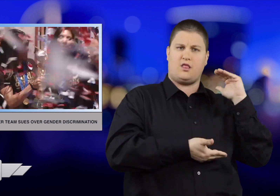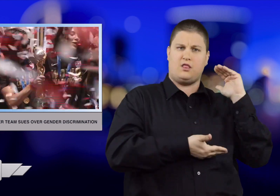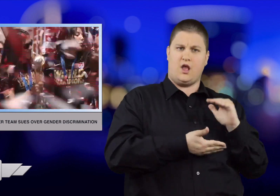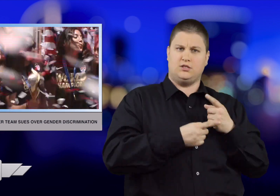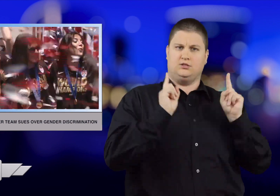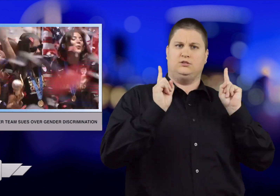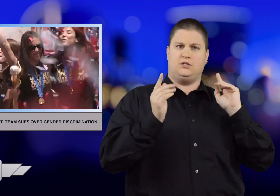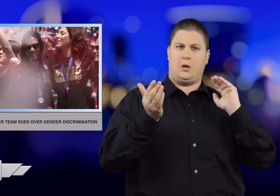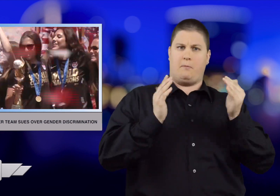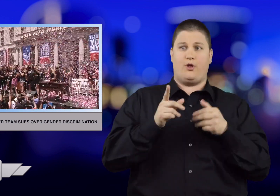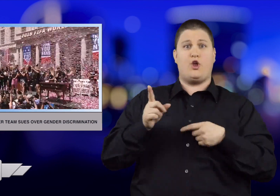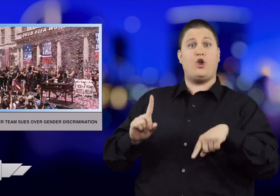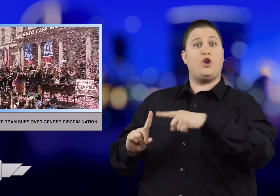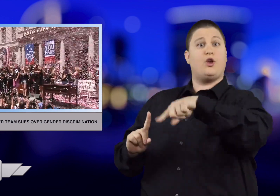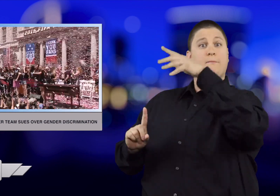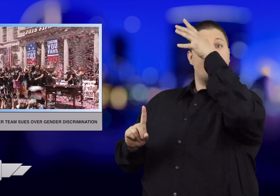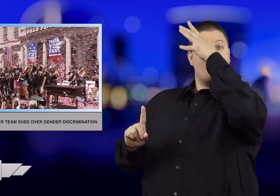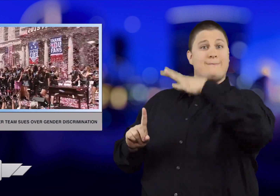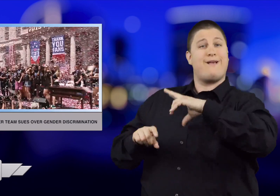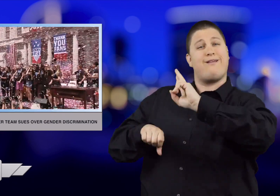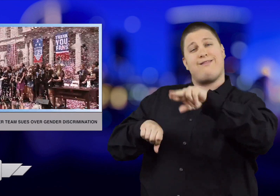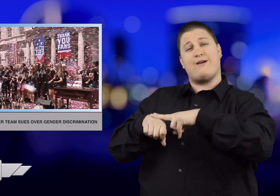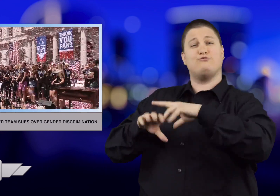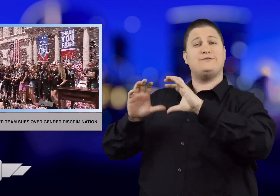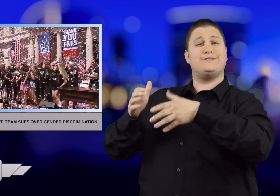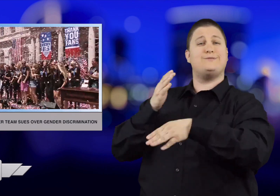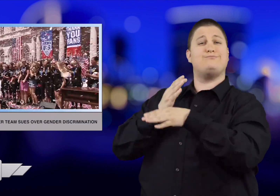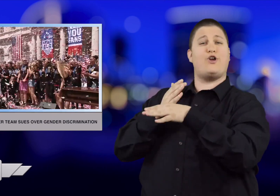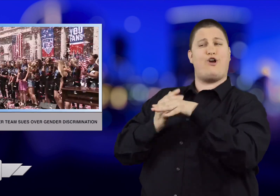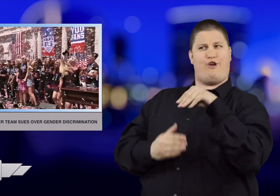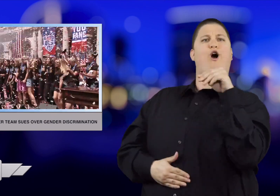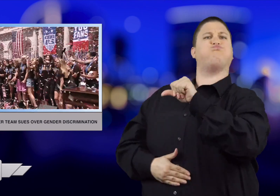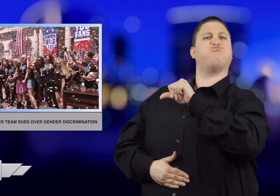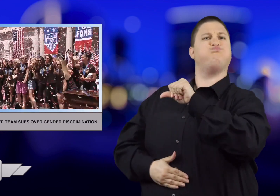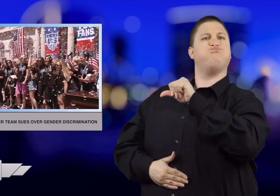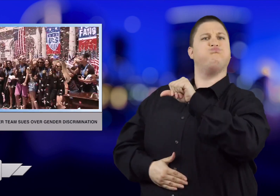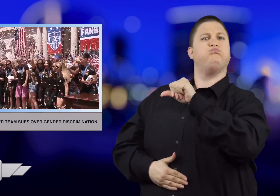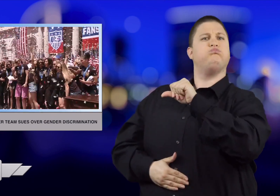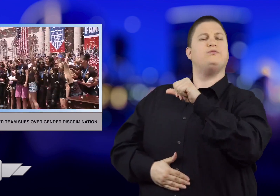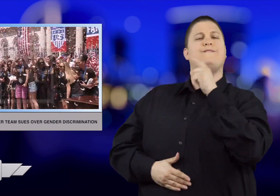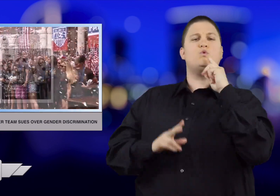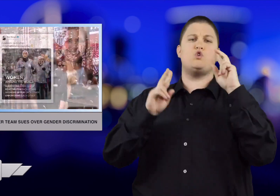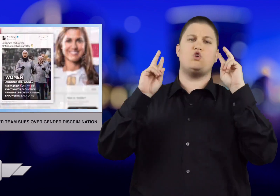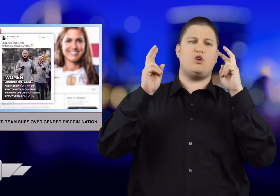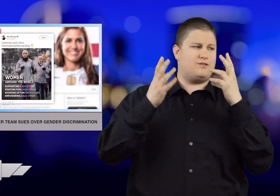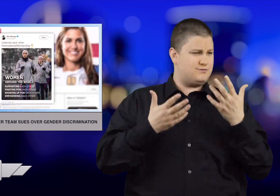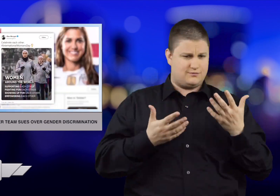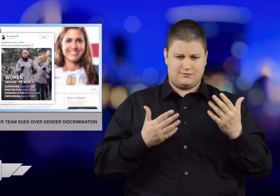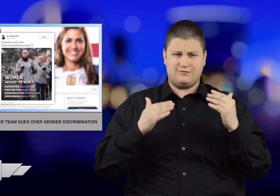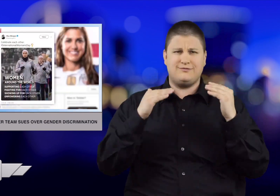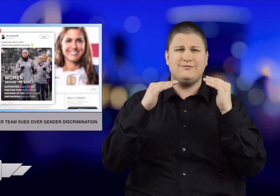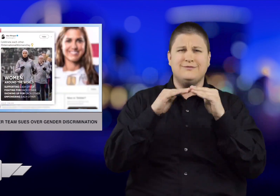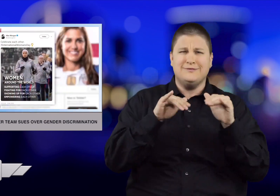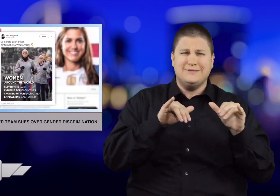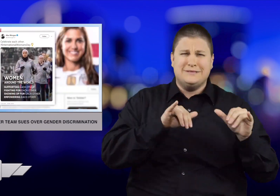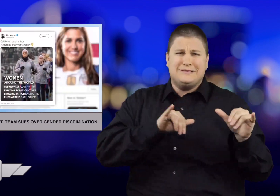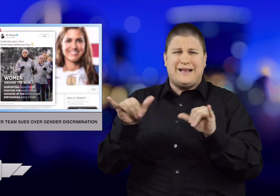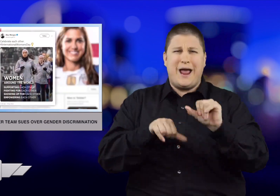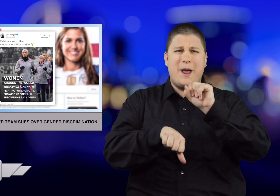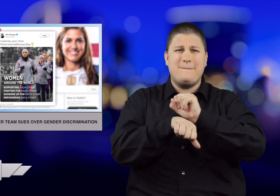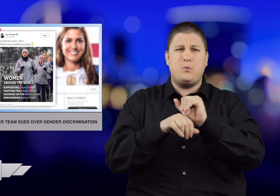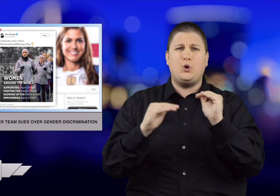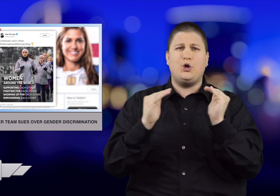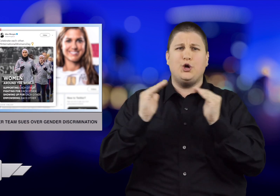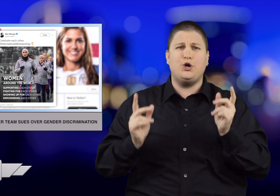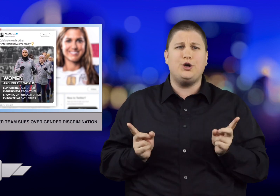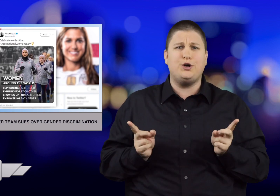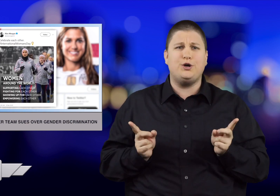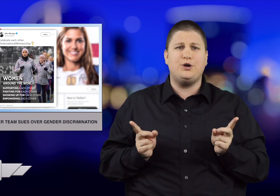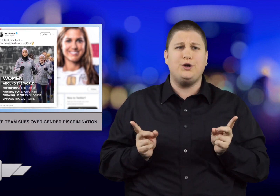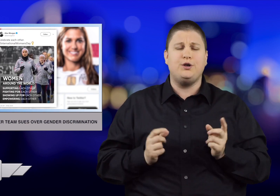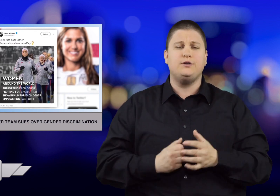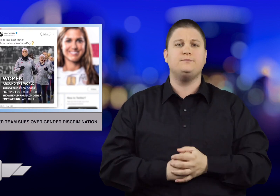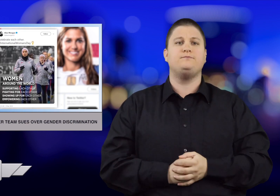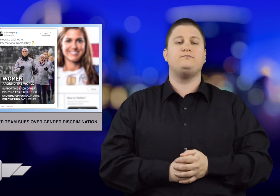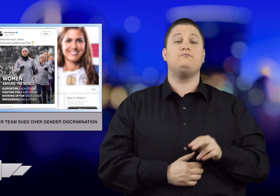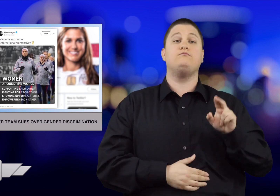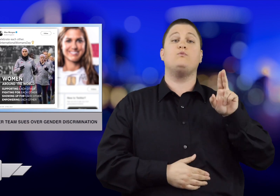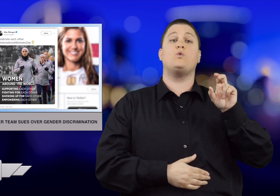women less than members of the men's national team for "substantially equal work."